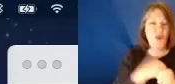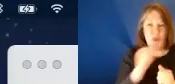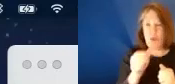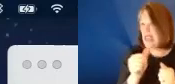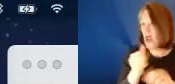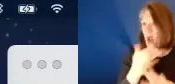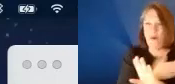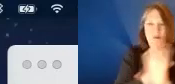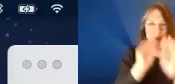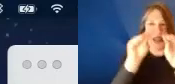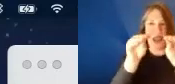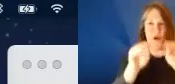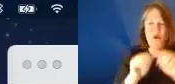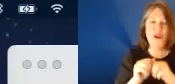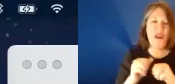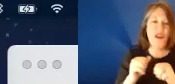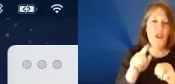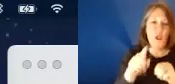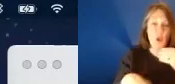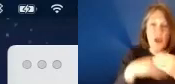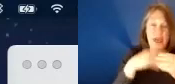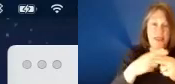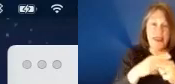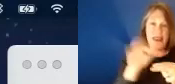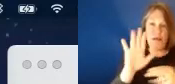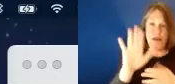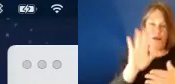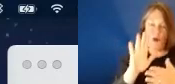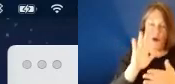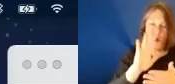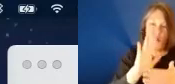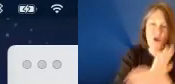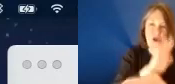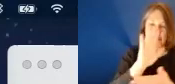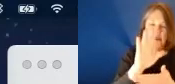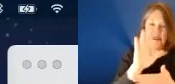06:53:16 You had the name of your institution or institutions here.